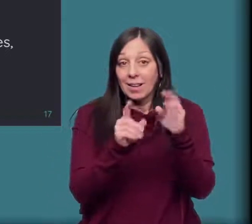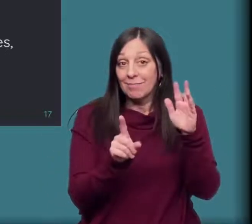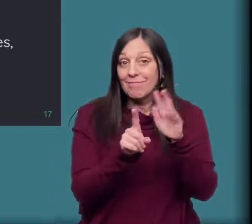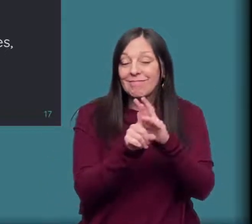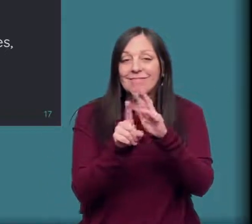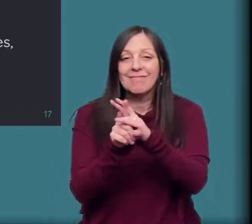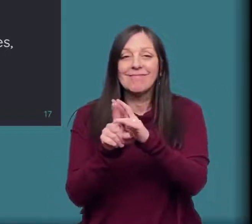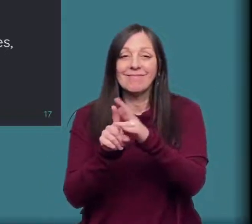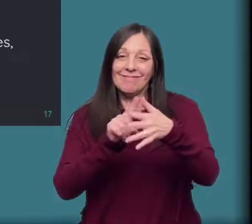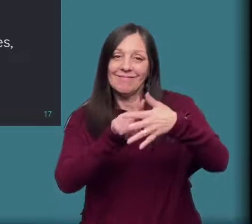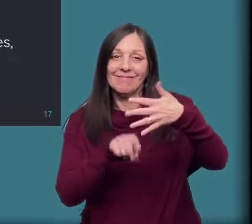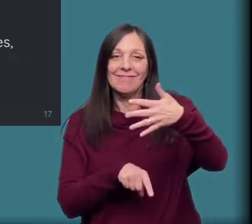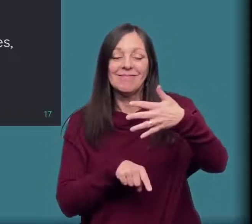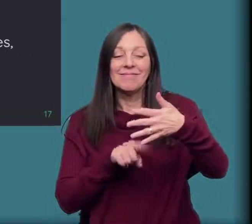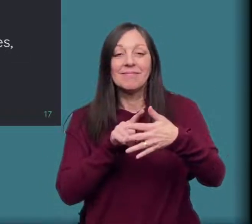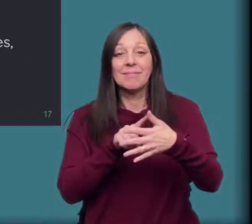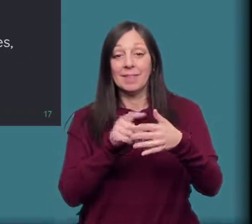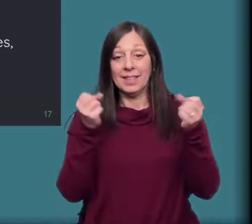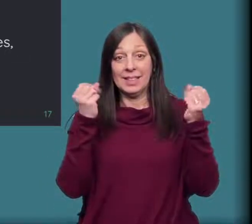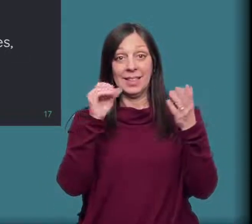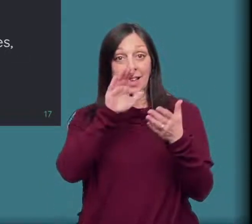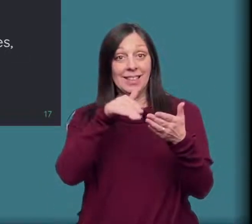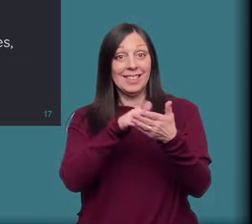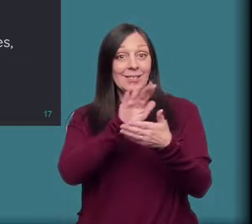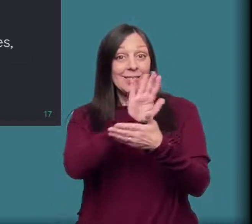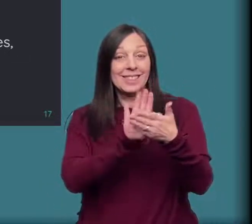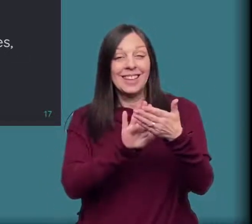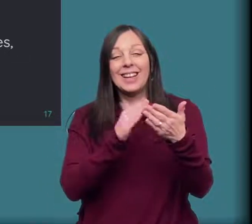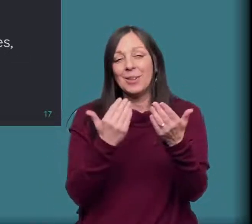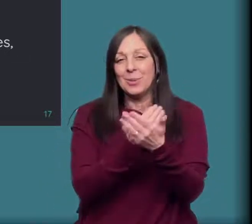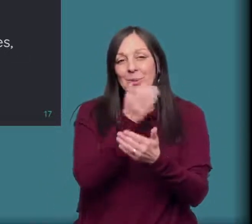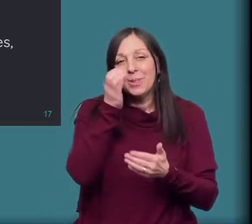In the two studies and prototyping session, several topics of note emerged study participants